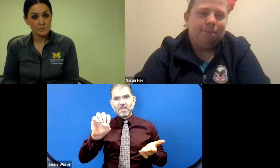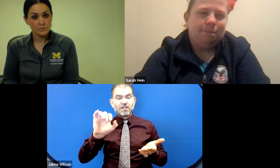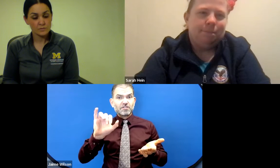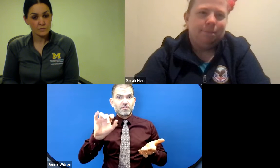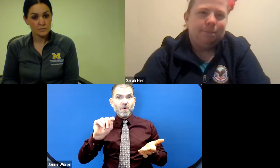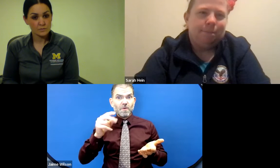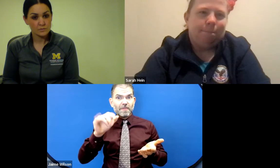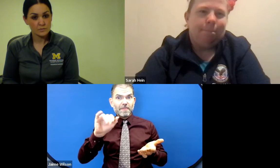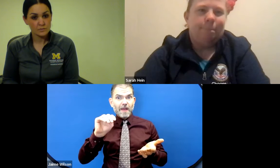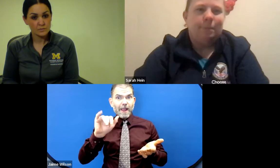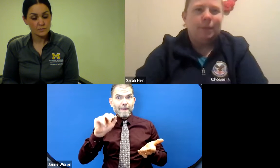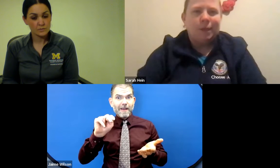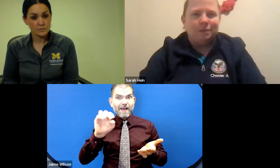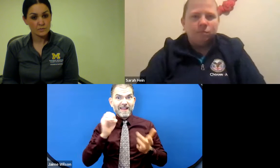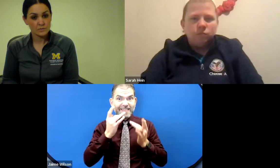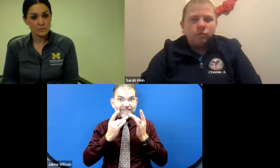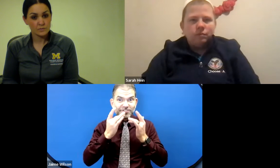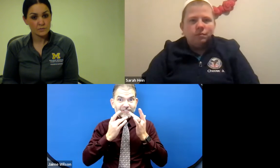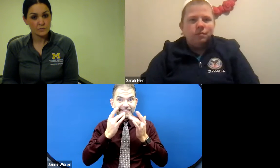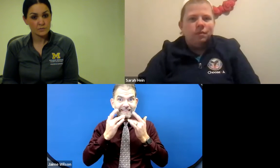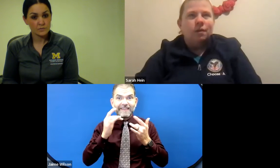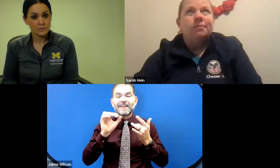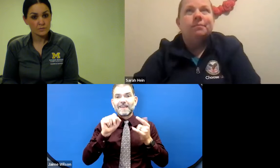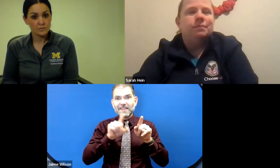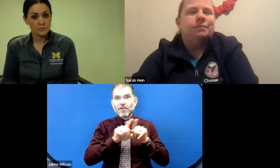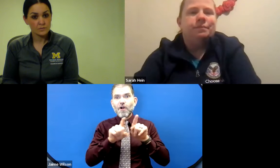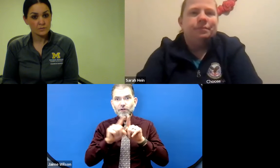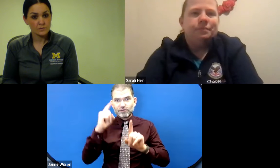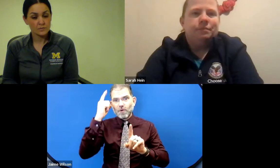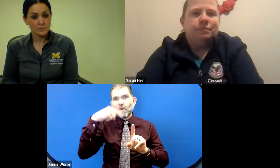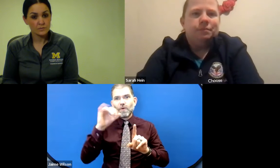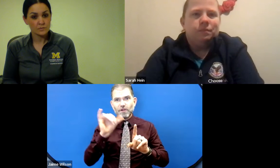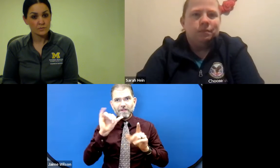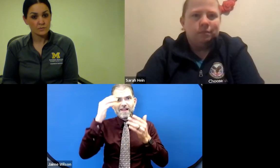ASL Interpreter: has a reduced level of thin ASL Interpreter: and firemen. Deficiency